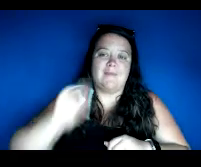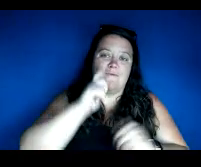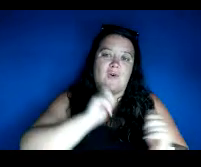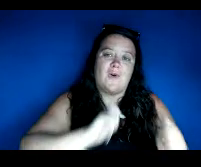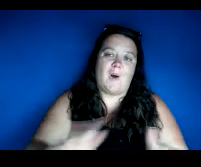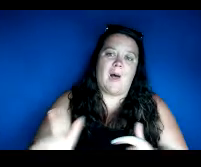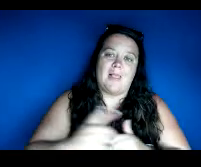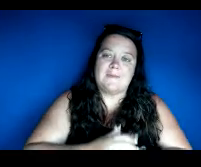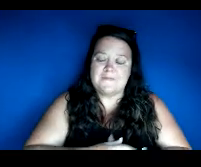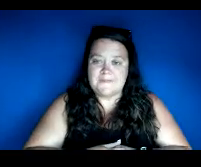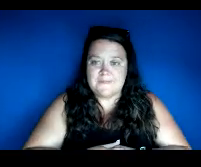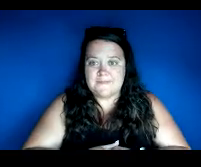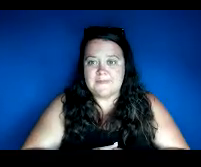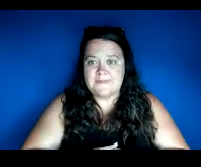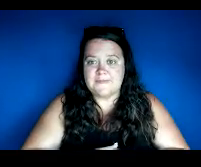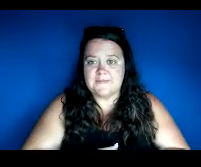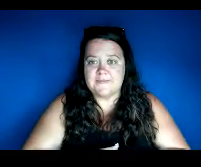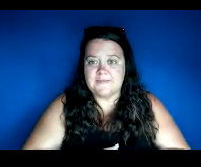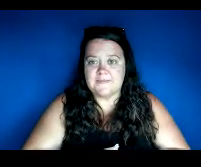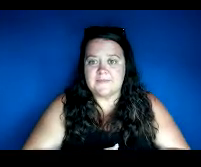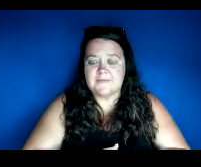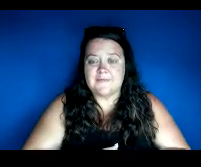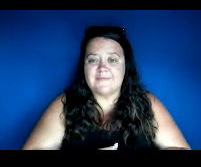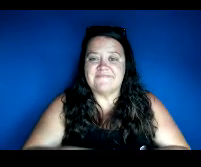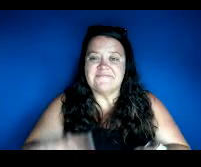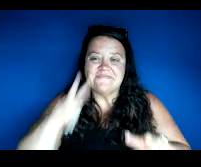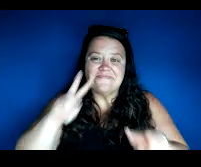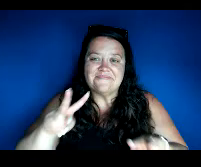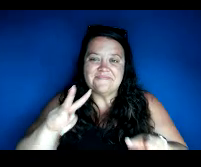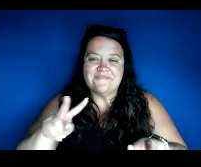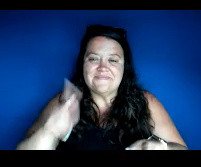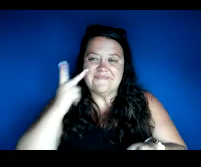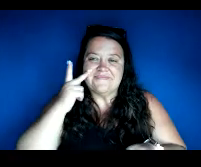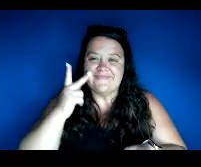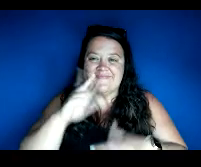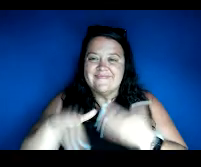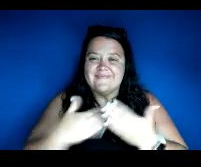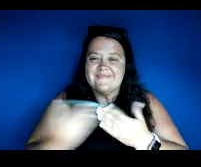And we're all looking forward to seeing everybody come here in the fall.